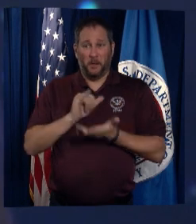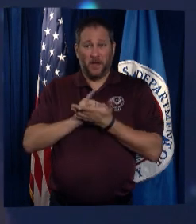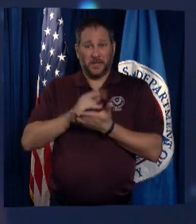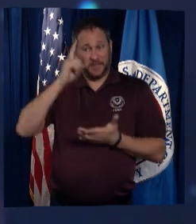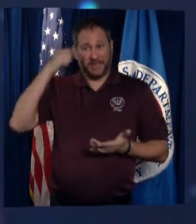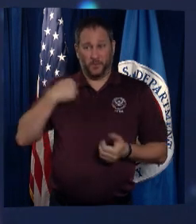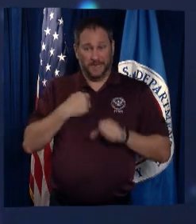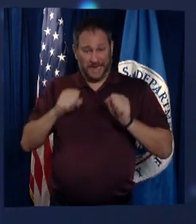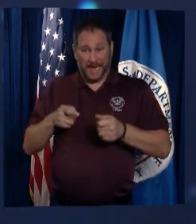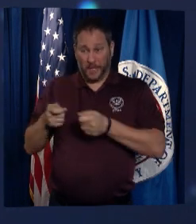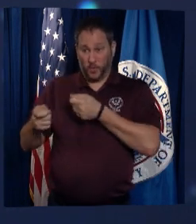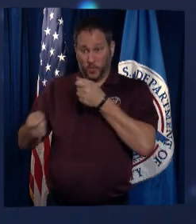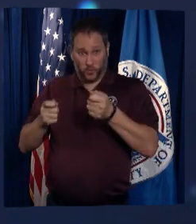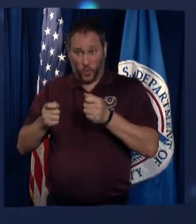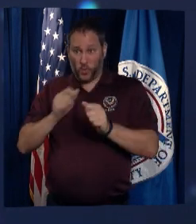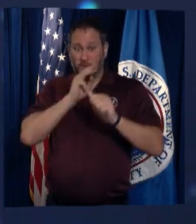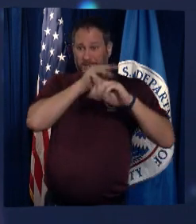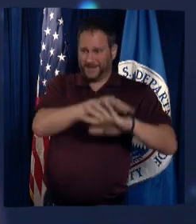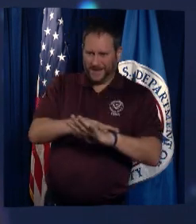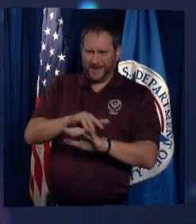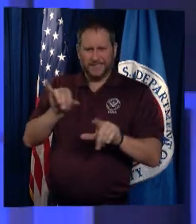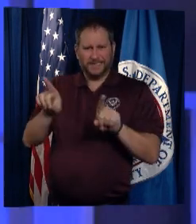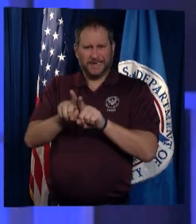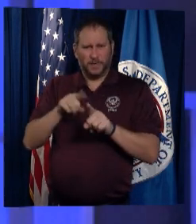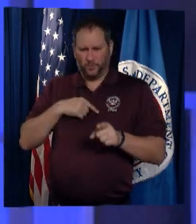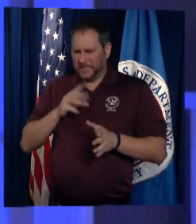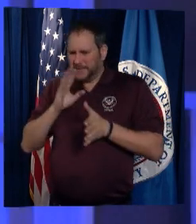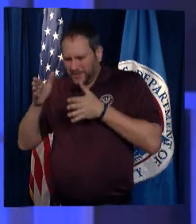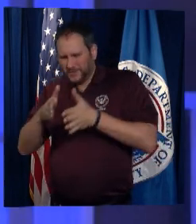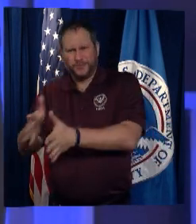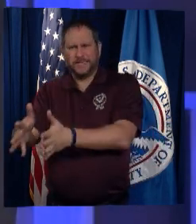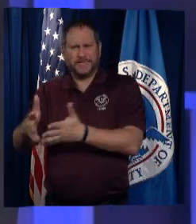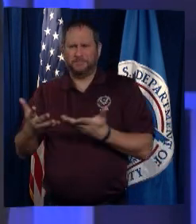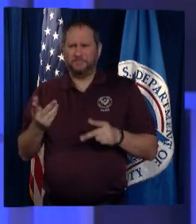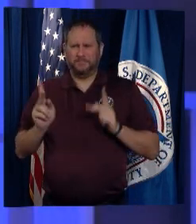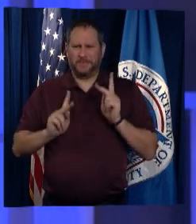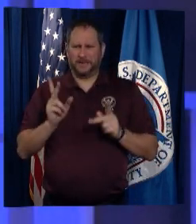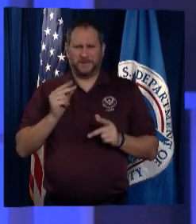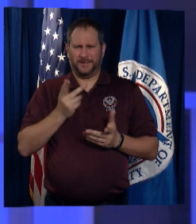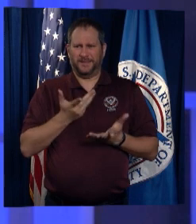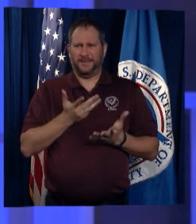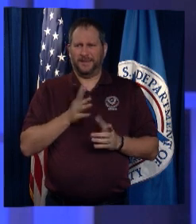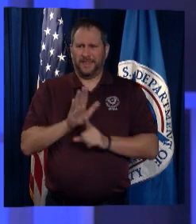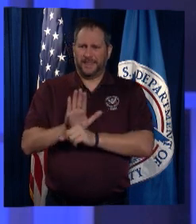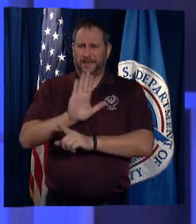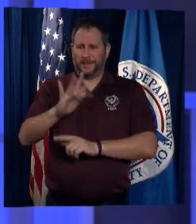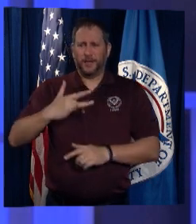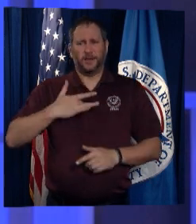have devastating consequences. During Hurricane Sandy, 1000 homes flooded in a